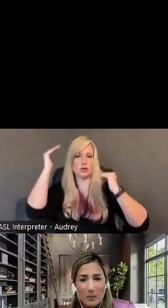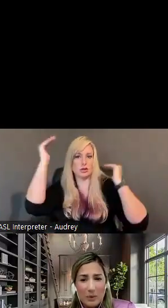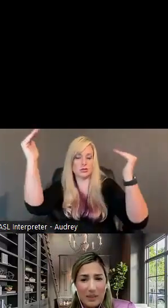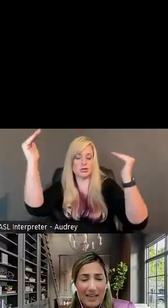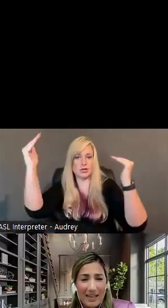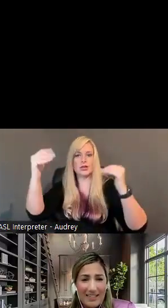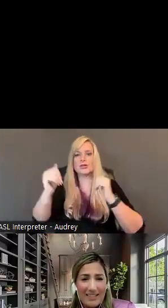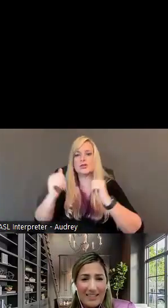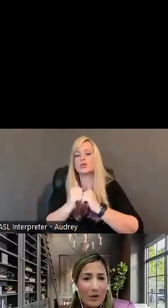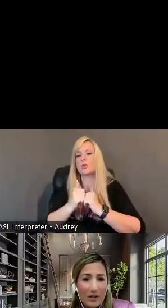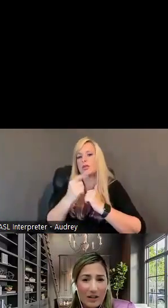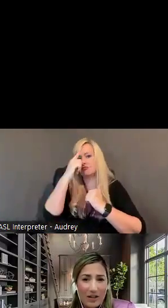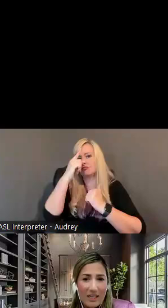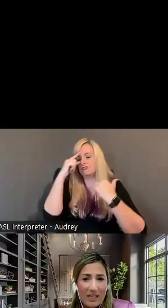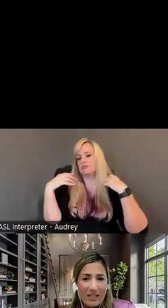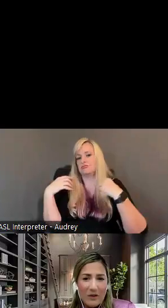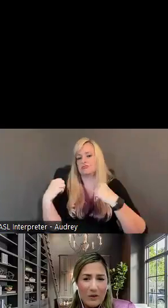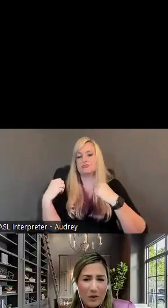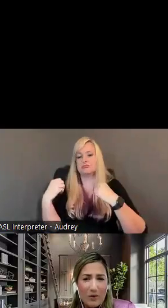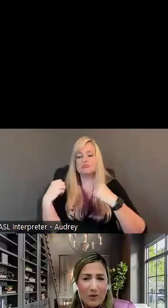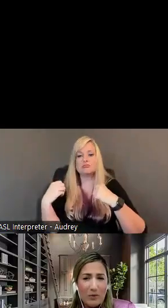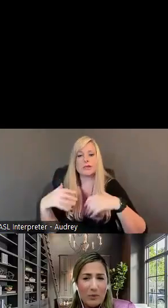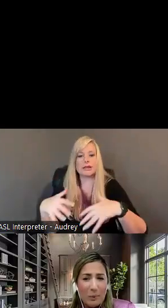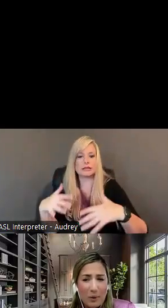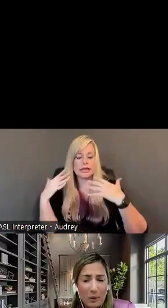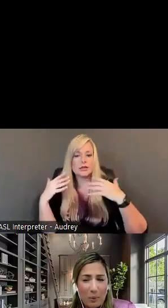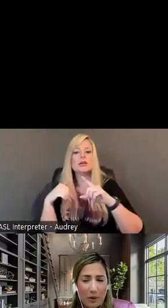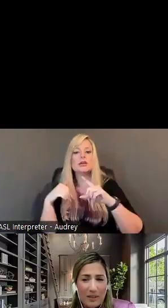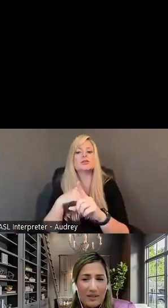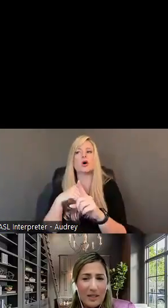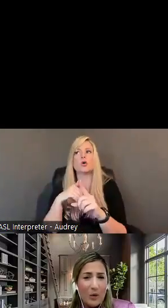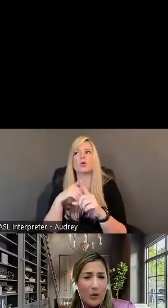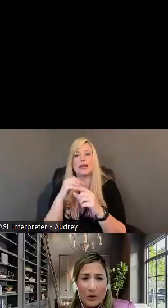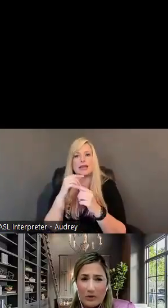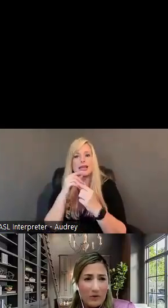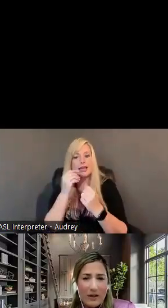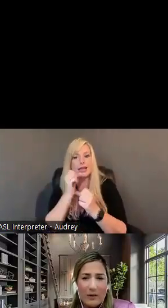would be to access healthcare if you struggled to remember an appointment or couldn't fill out the